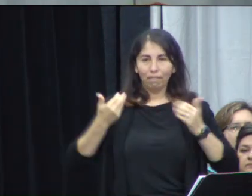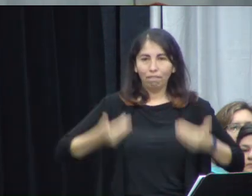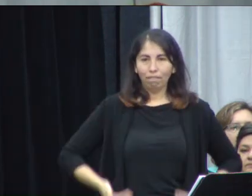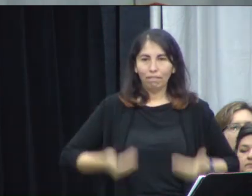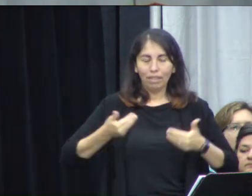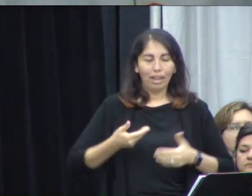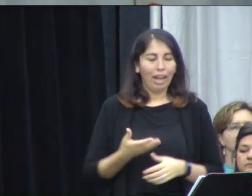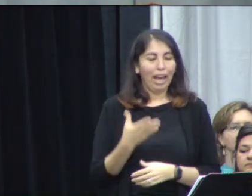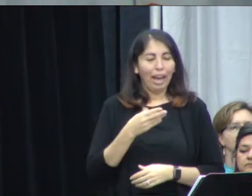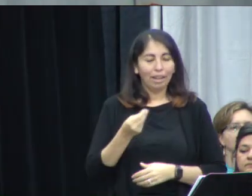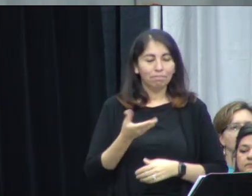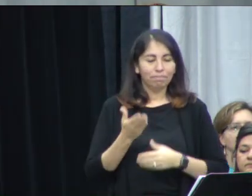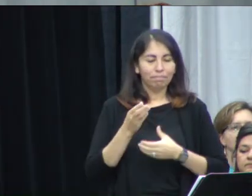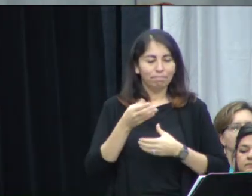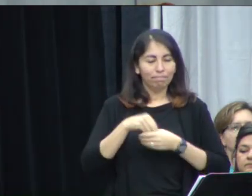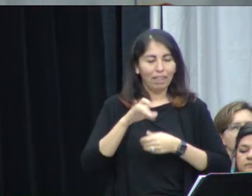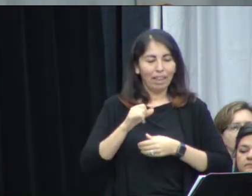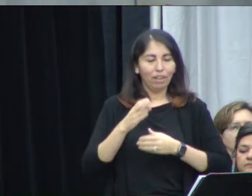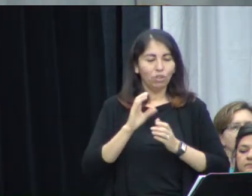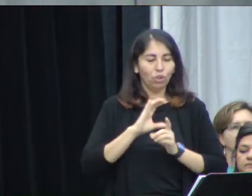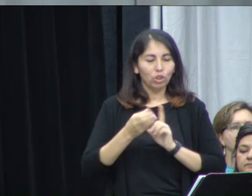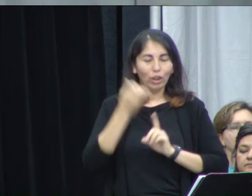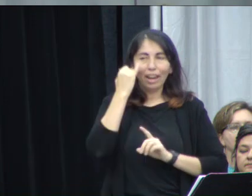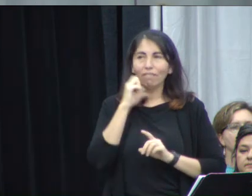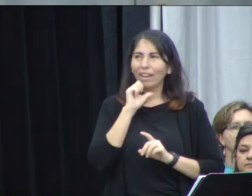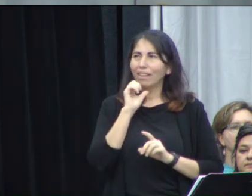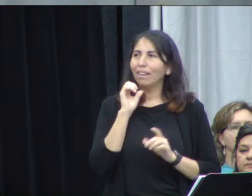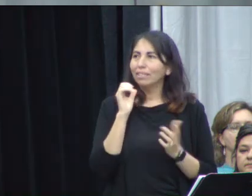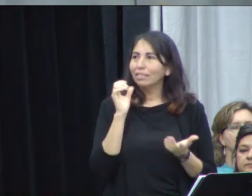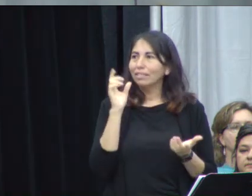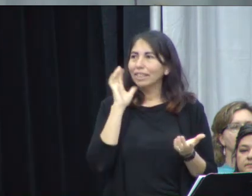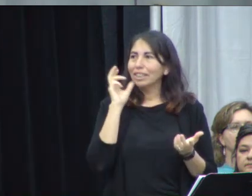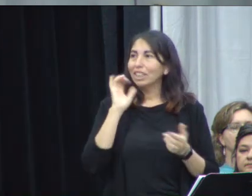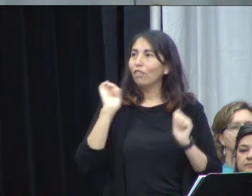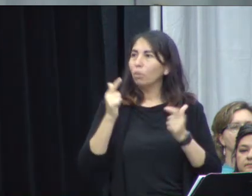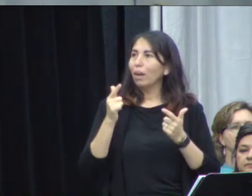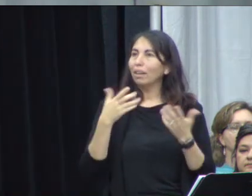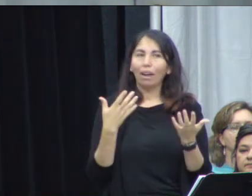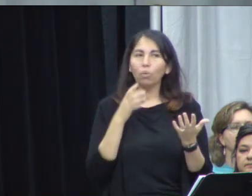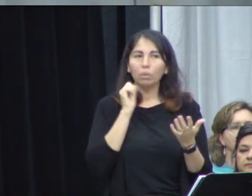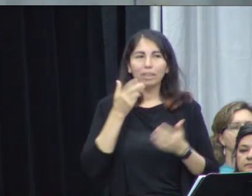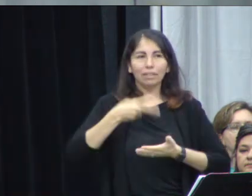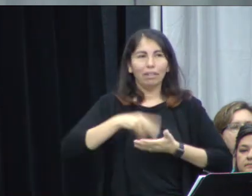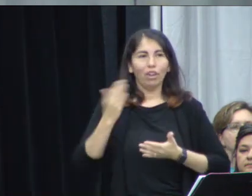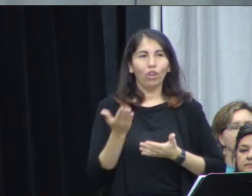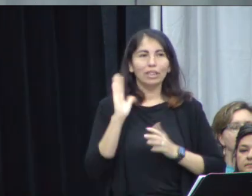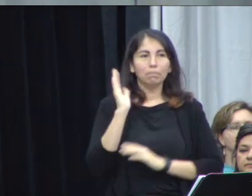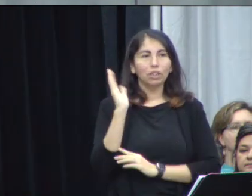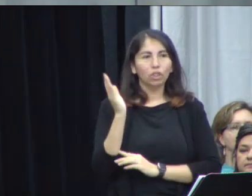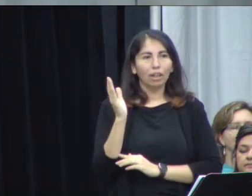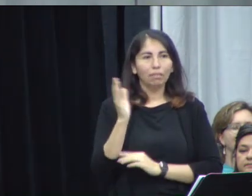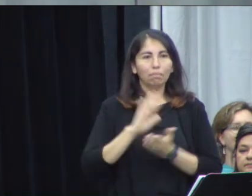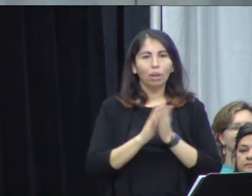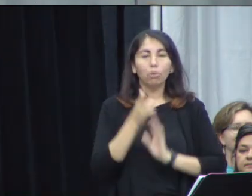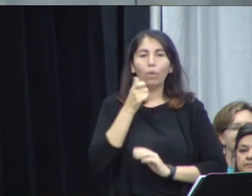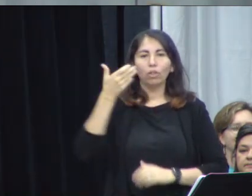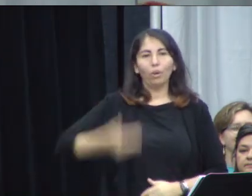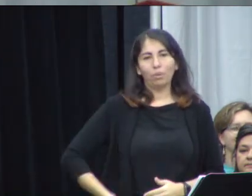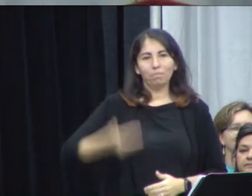If I had listened to my bullies, I would not be standing here in front of all of you saying this speech. Be who you are, Class 2022. Thank you, gracias.